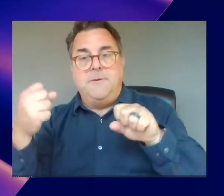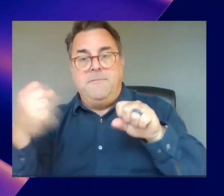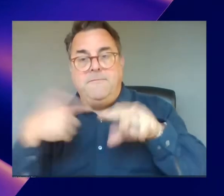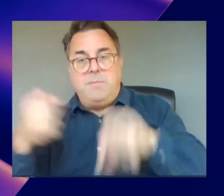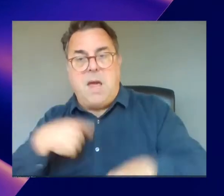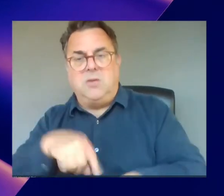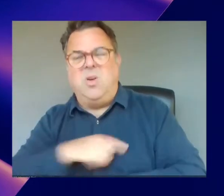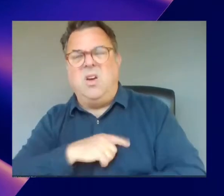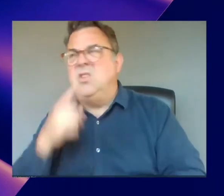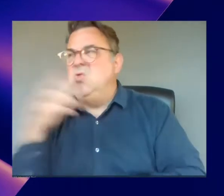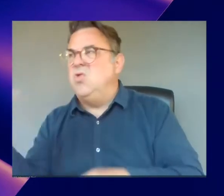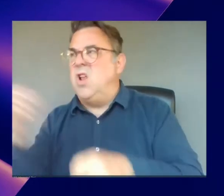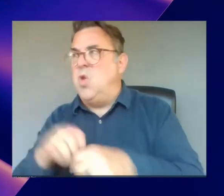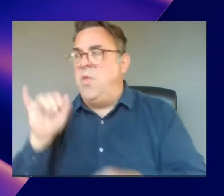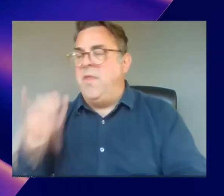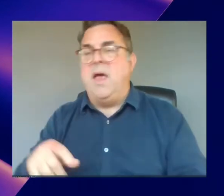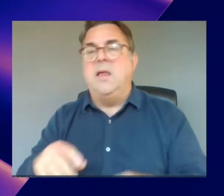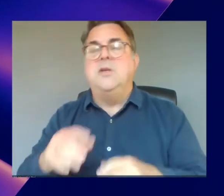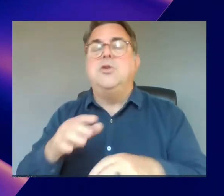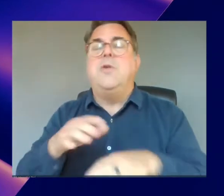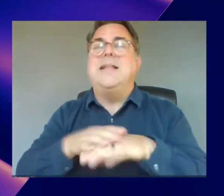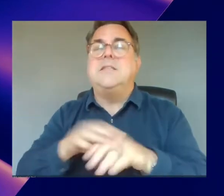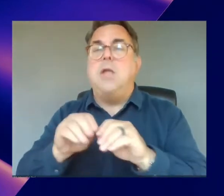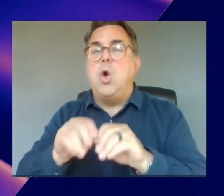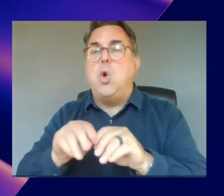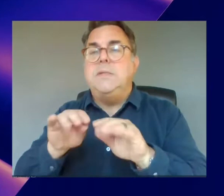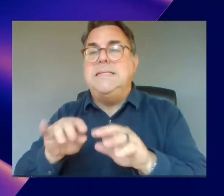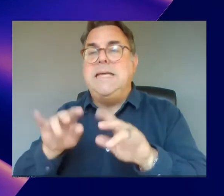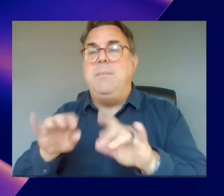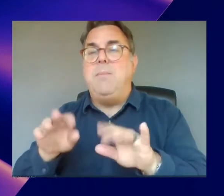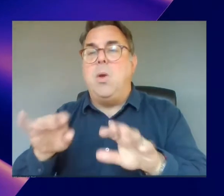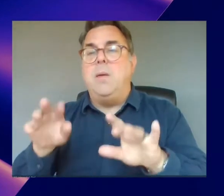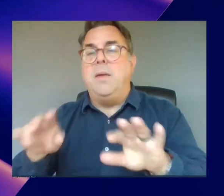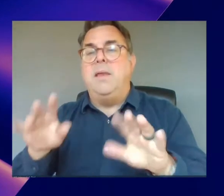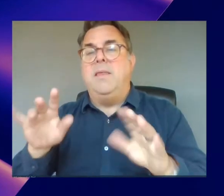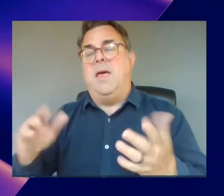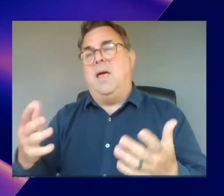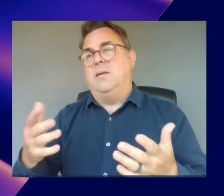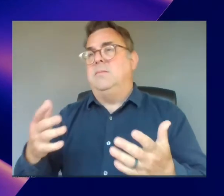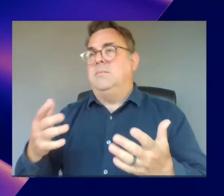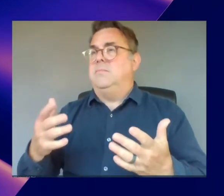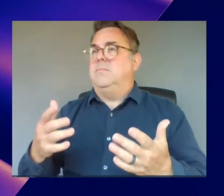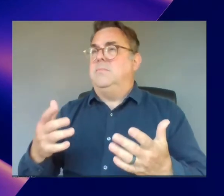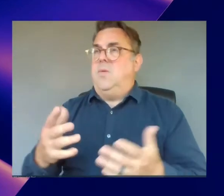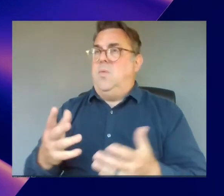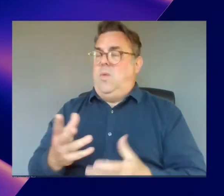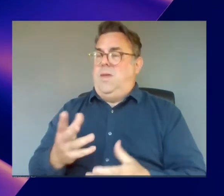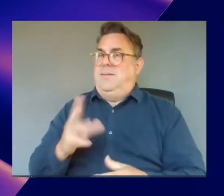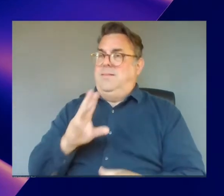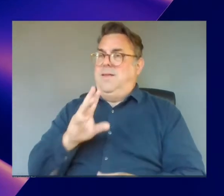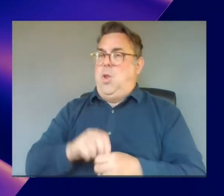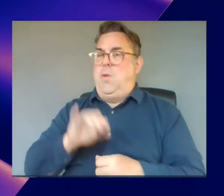and this gradual deployment is one of those things that we built in because we realized turning it on right away,